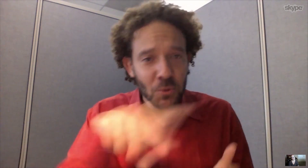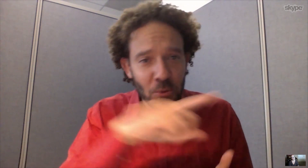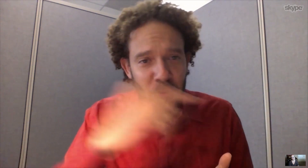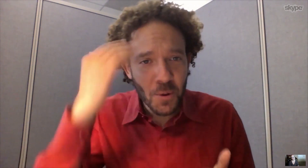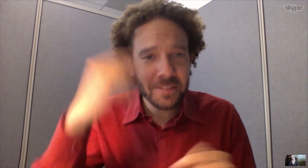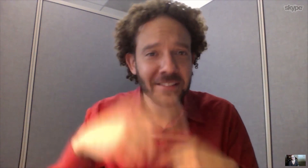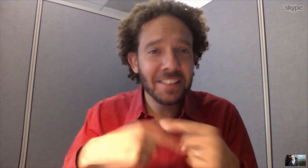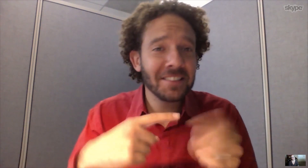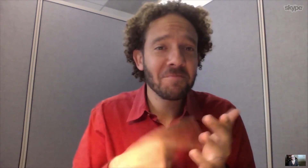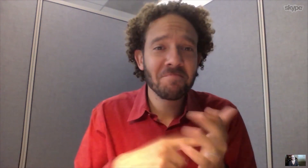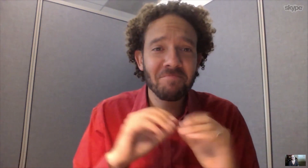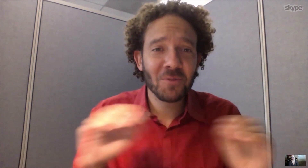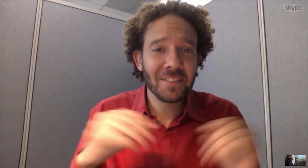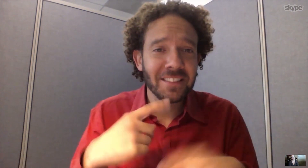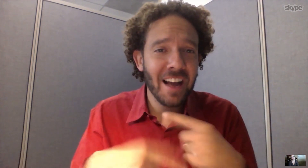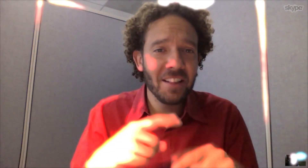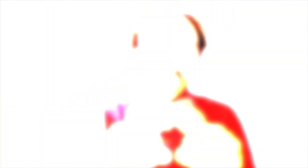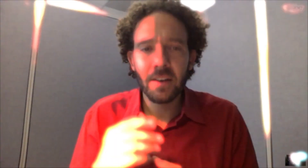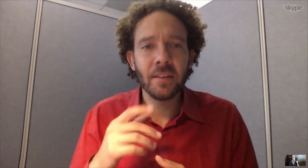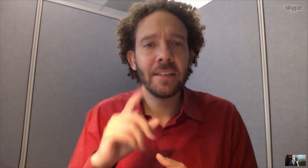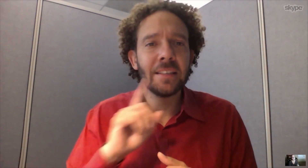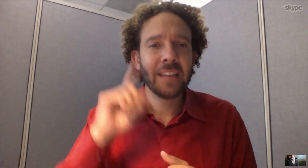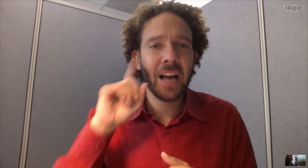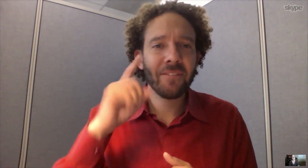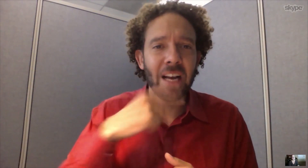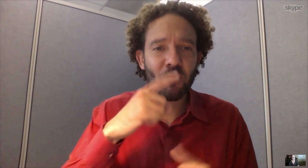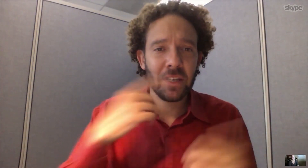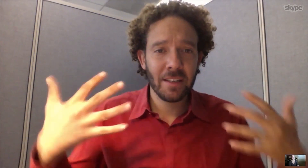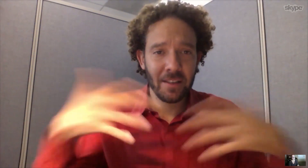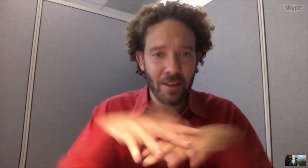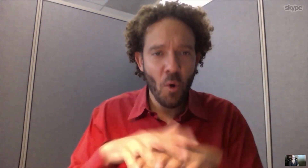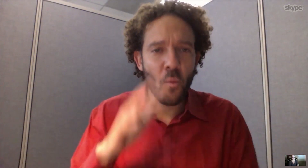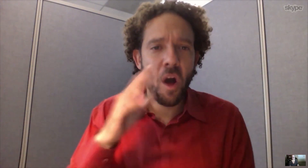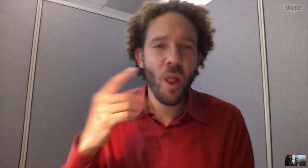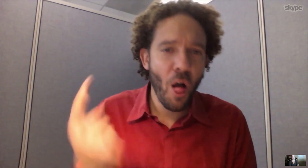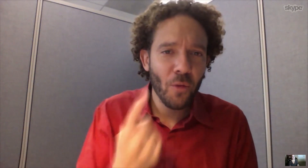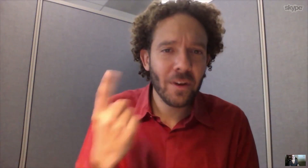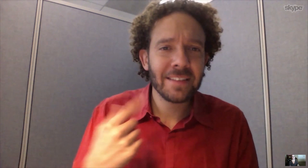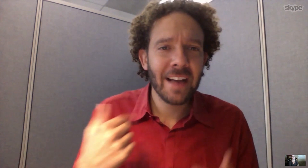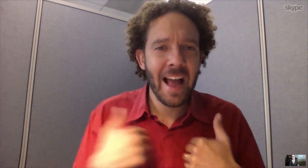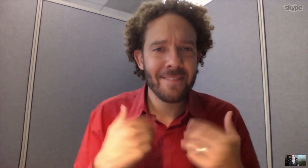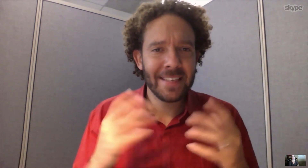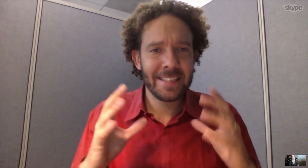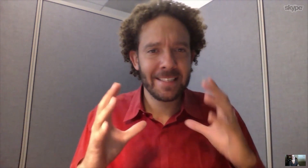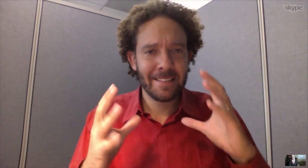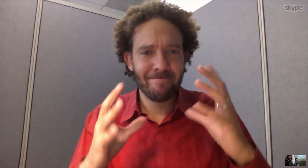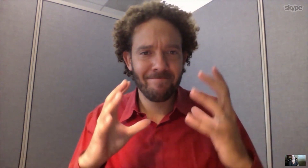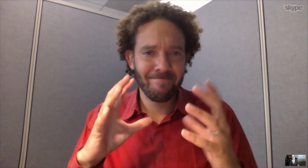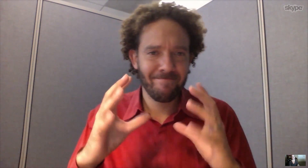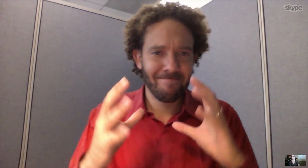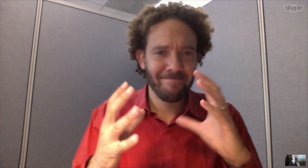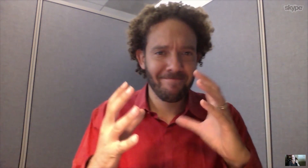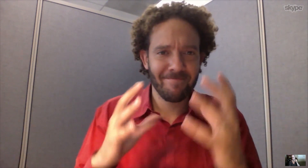actors who may or may not know American Sign Language. There are communication issues and